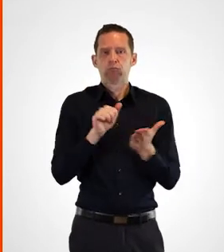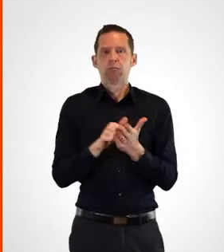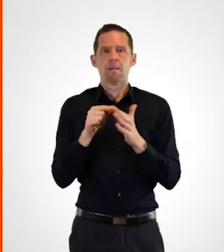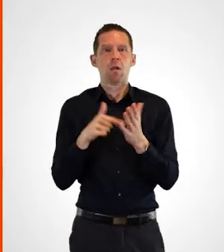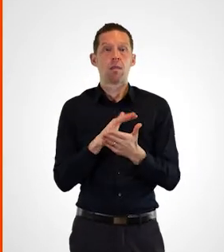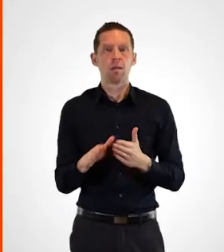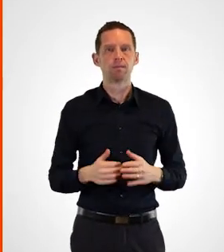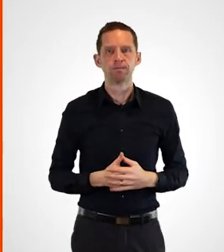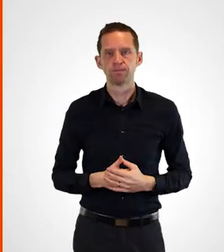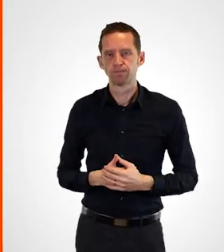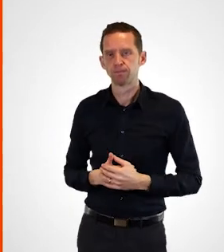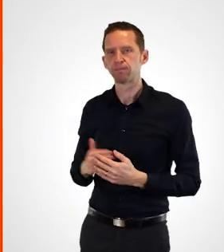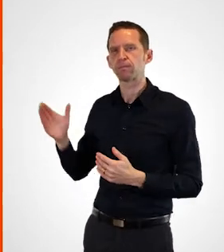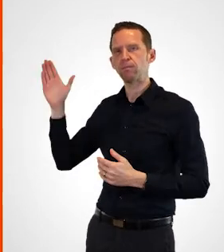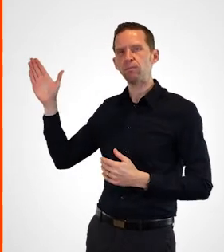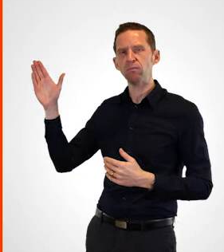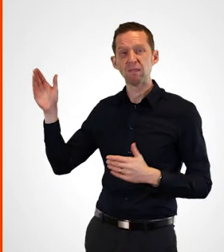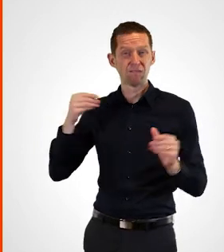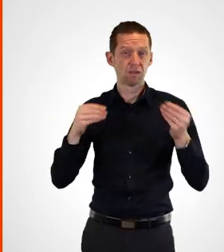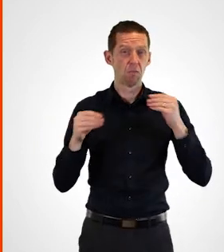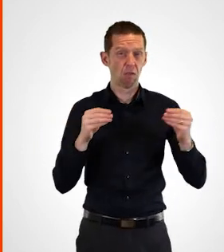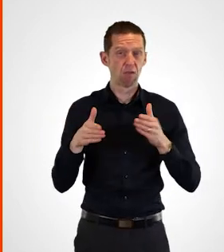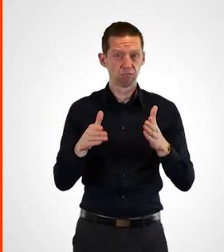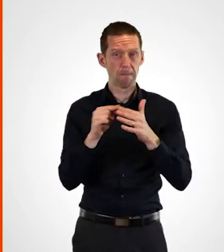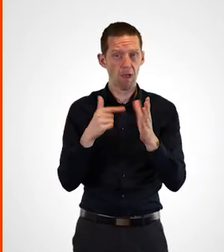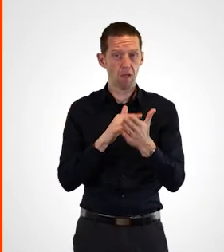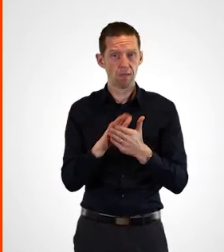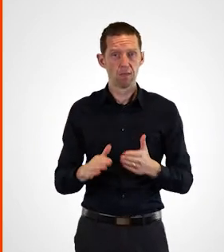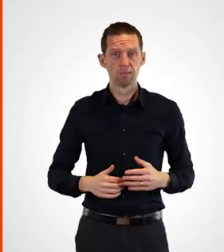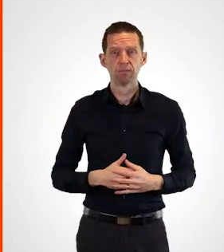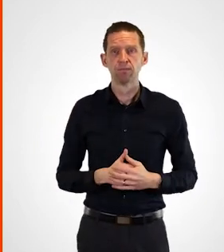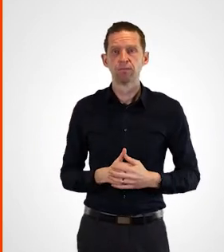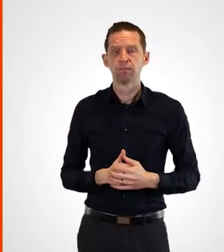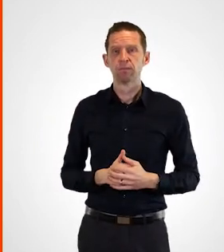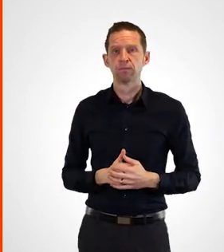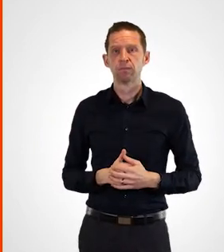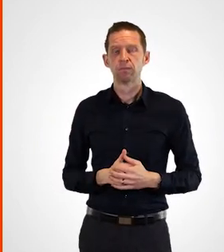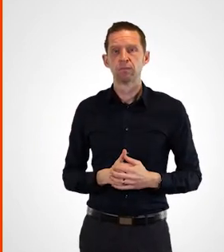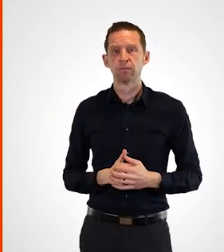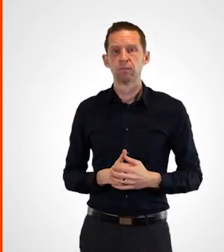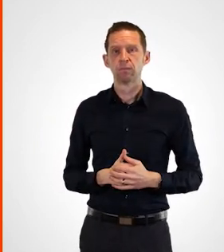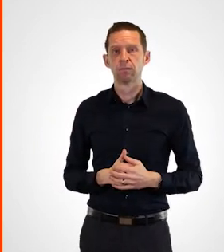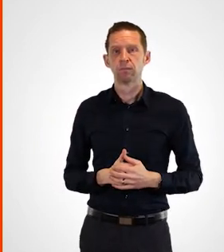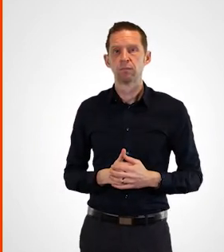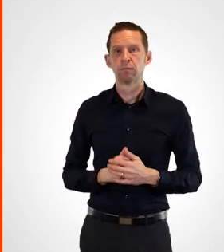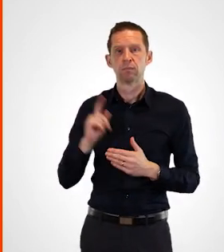It is a flexible path. The general guidelines are showing those differences and